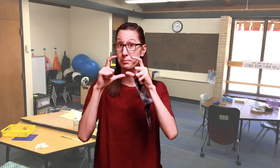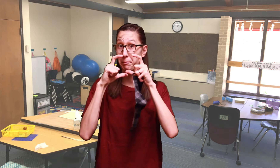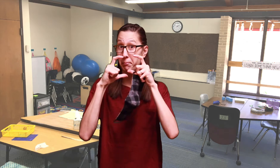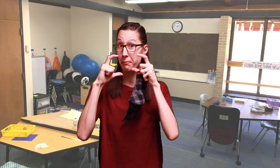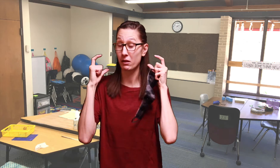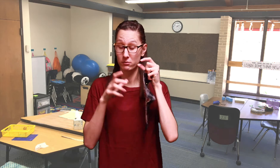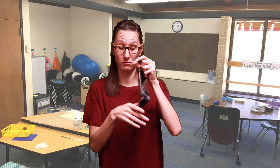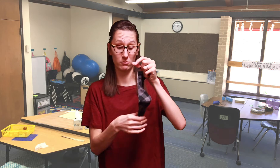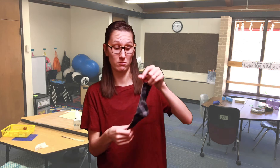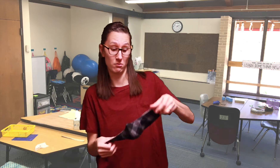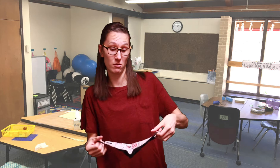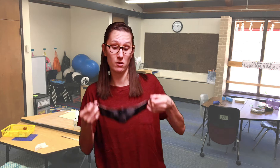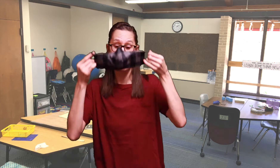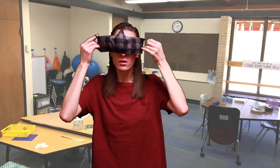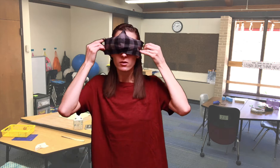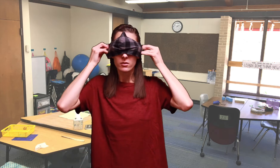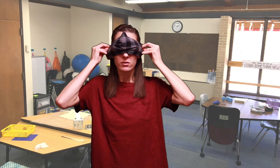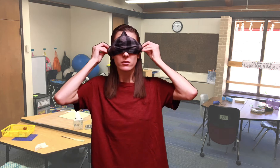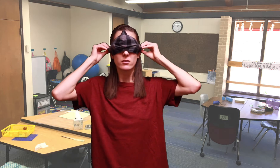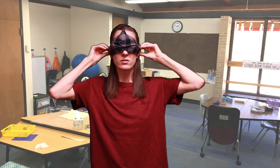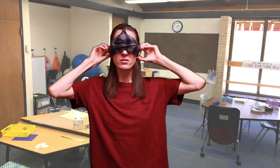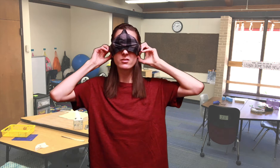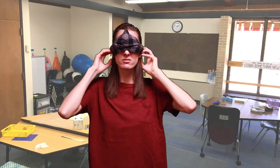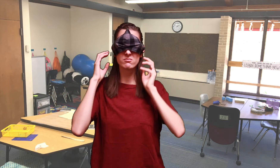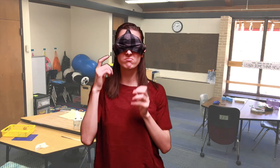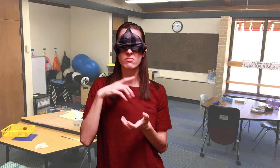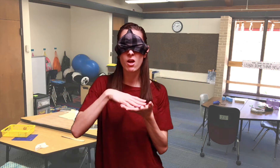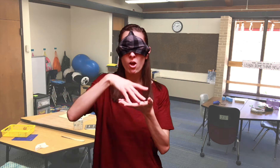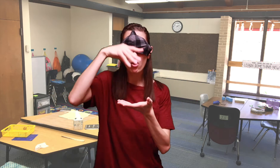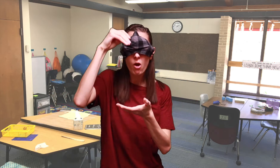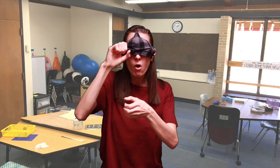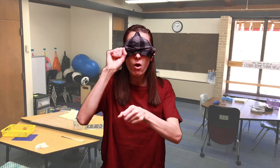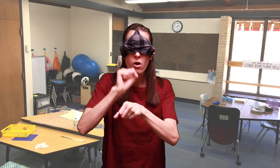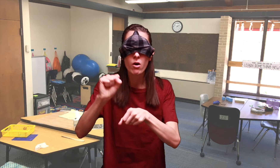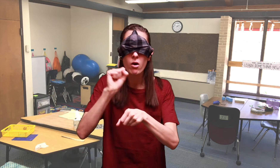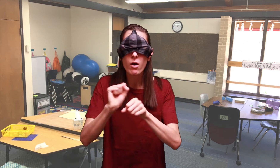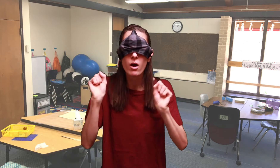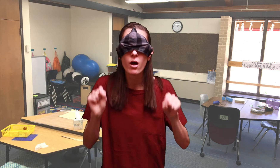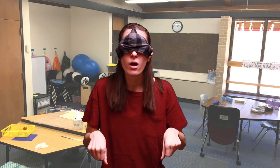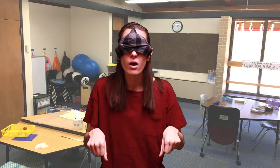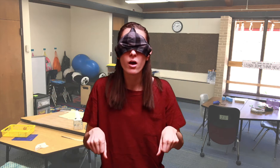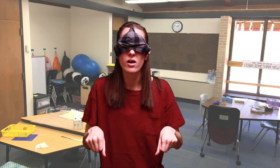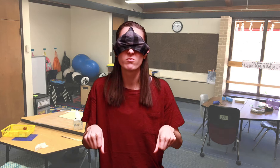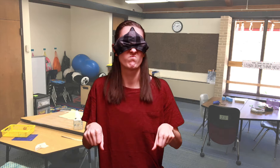If we wear our mask on our eyes, can we learn and work?